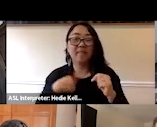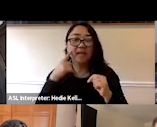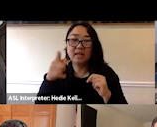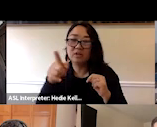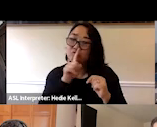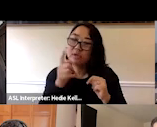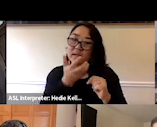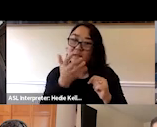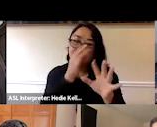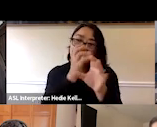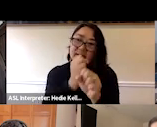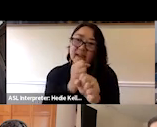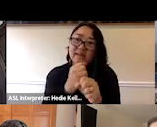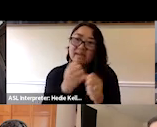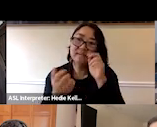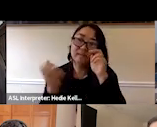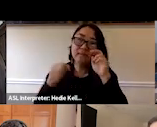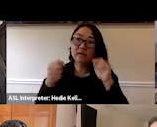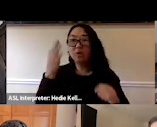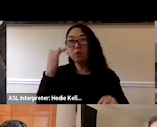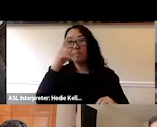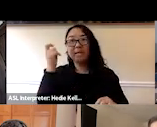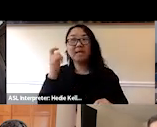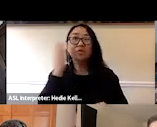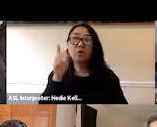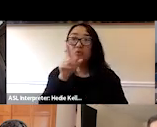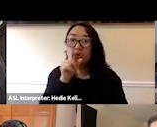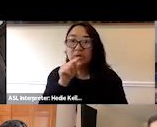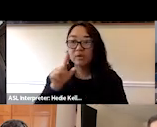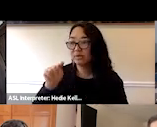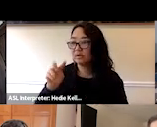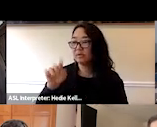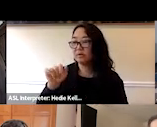fascinating because like Twitter, it's pretty integrated.